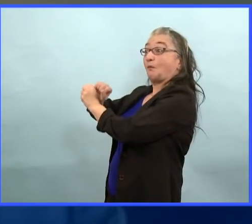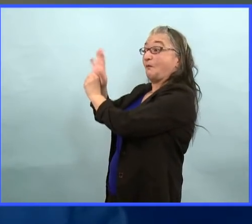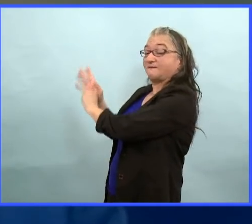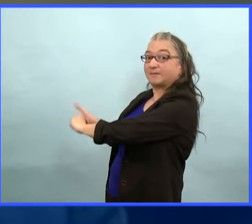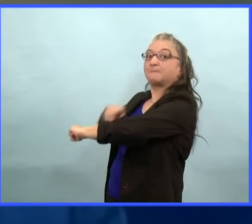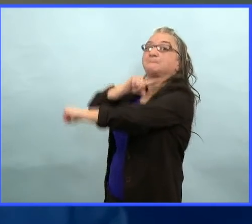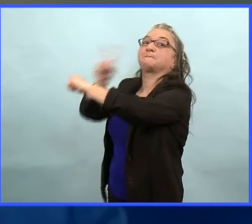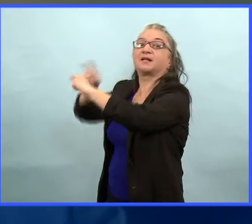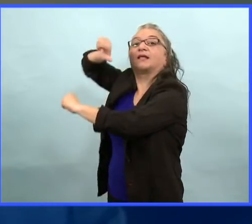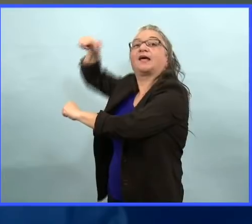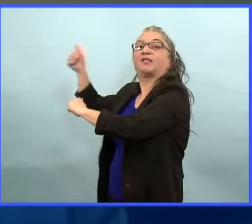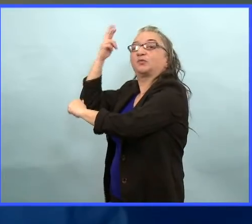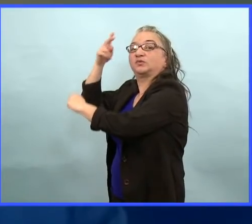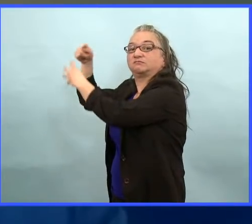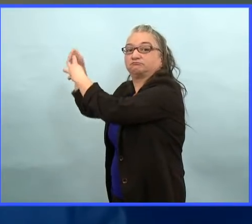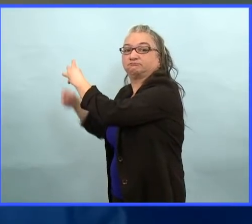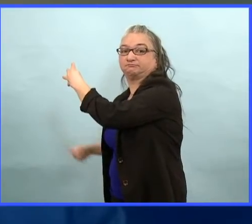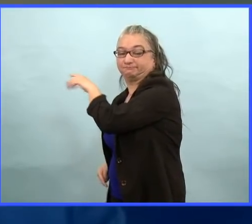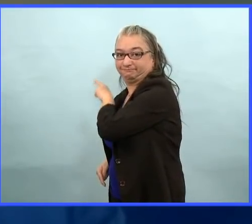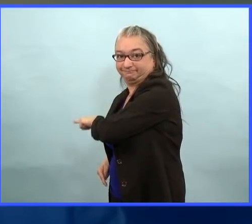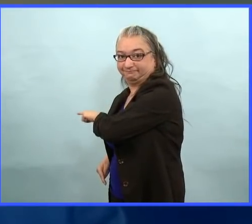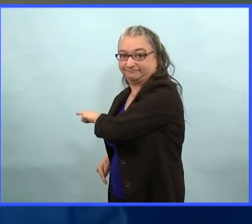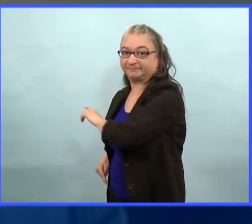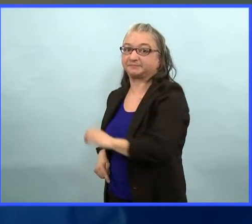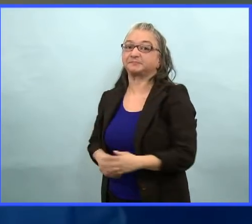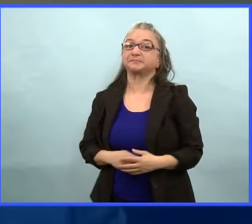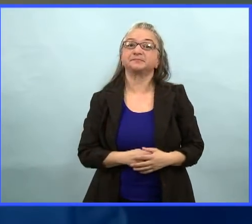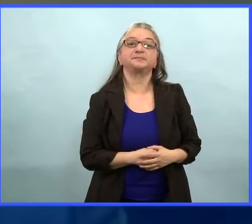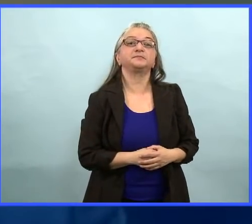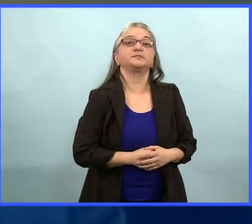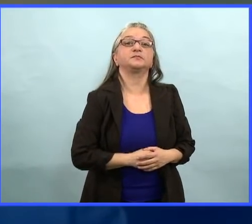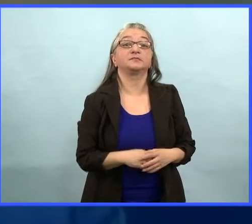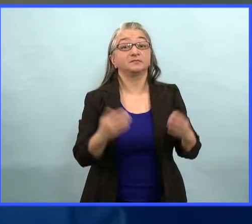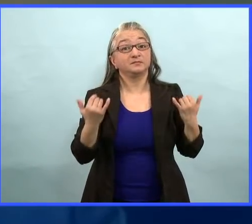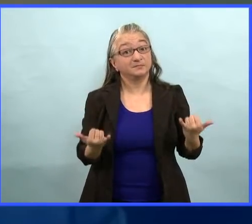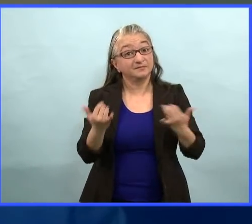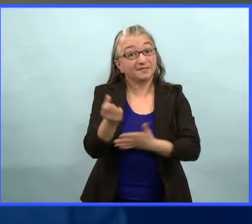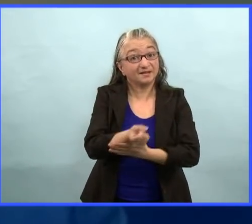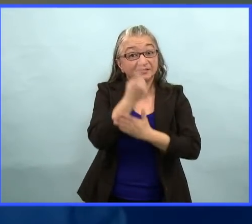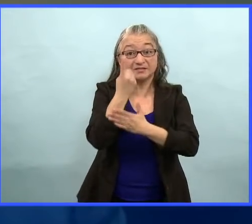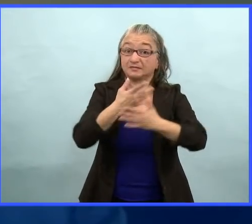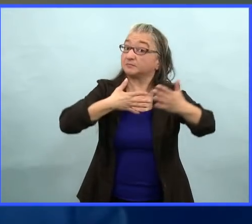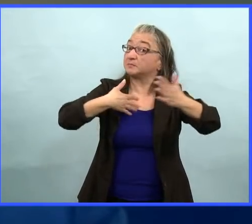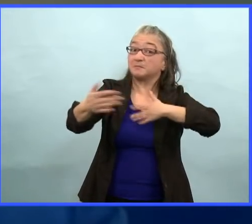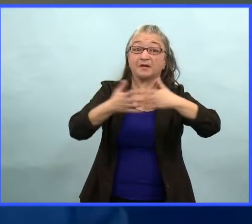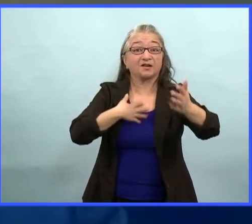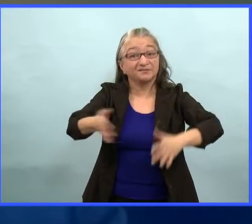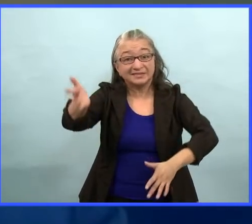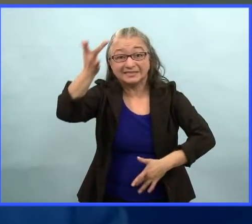second injured are still sick and injured and these numbers don't change that we estimate that